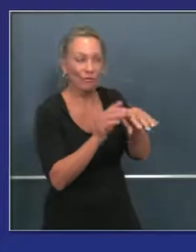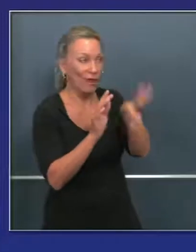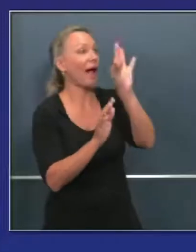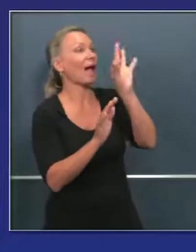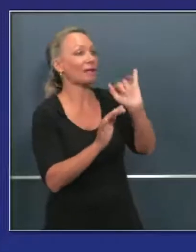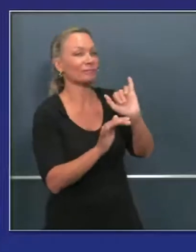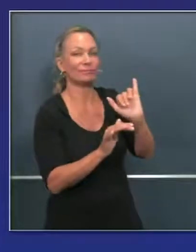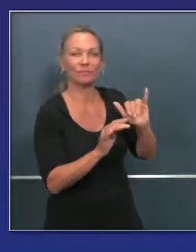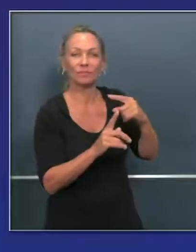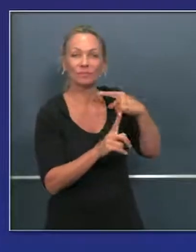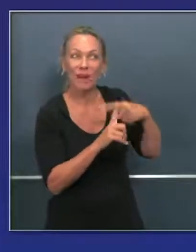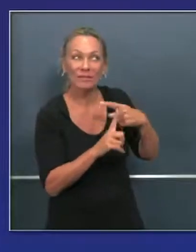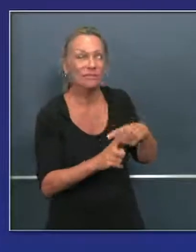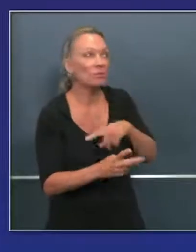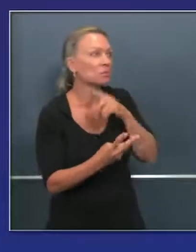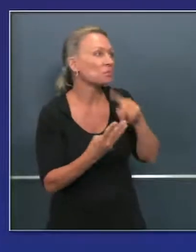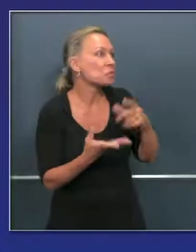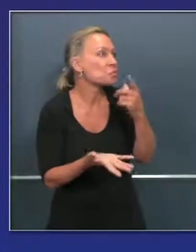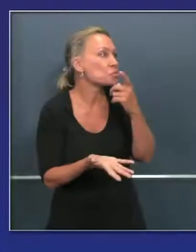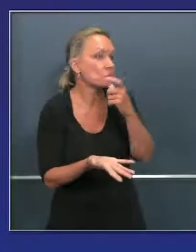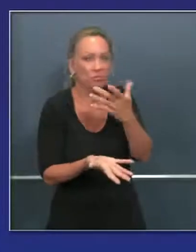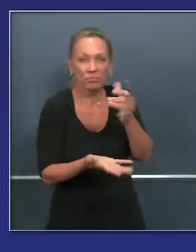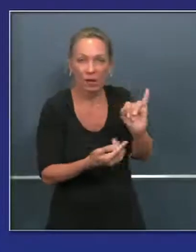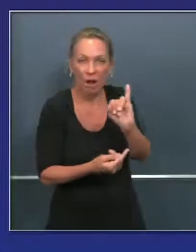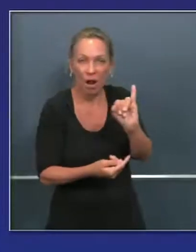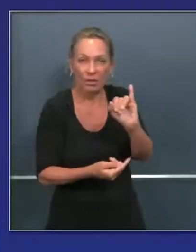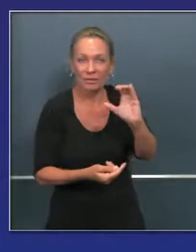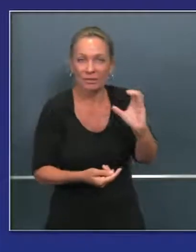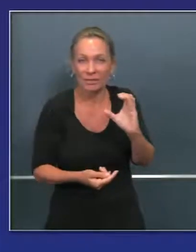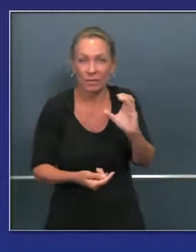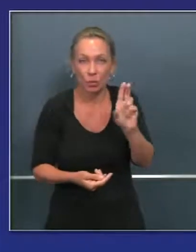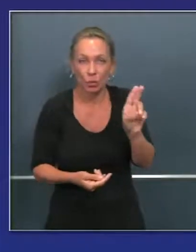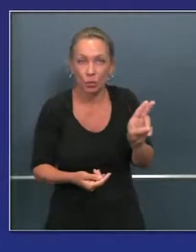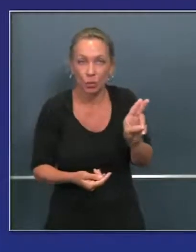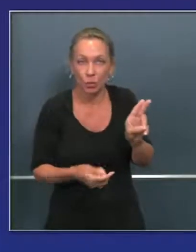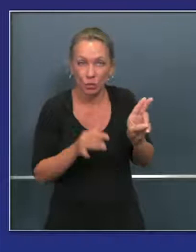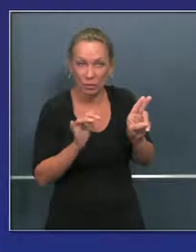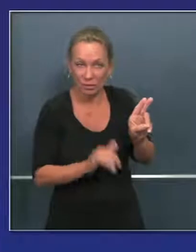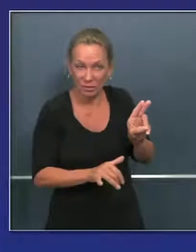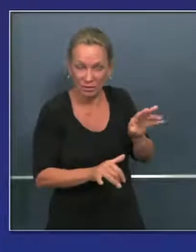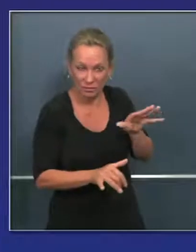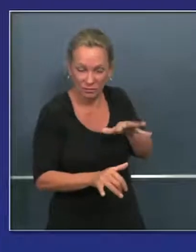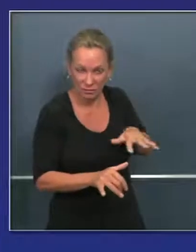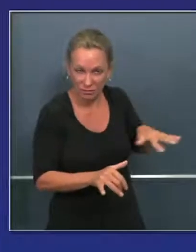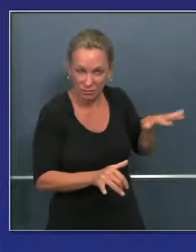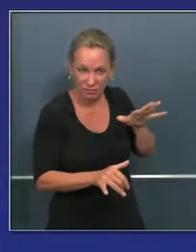you're starting to see when you take a closer look at the positivity rate an increase that